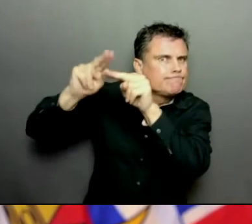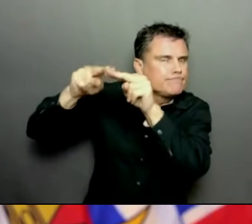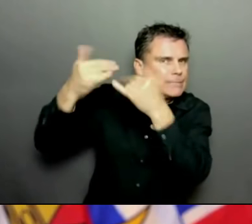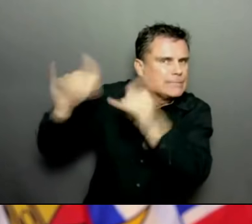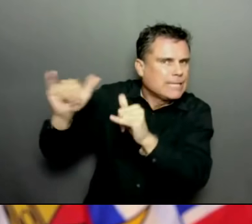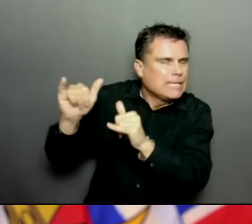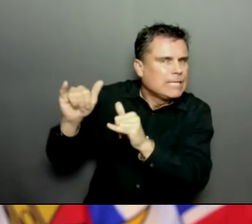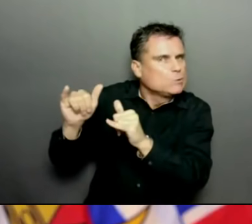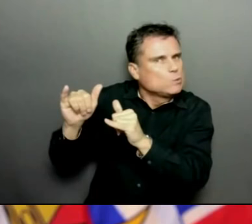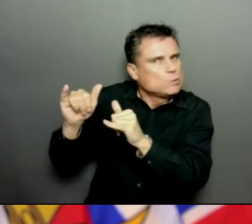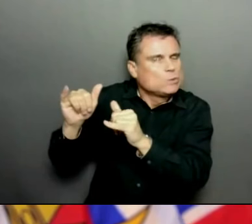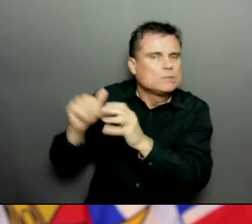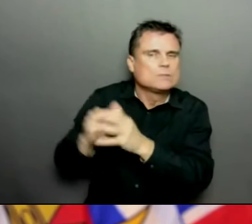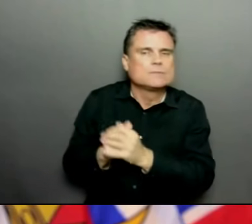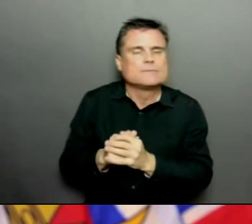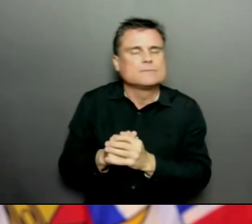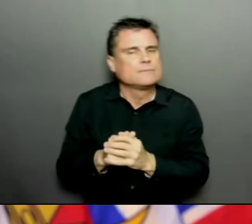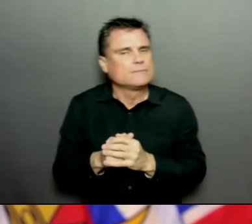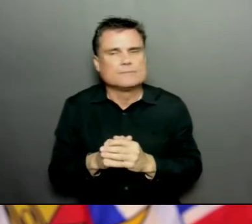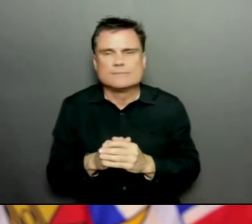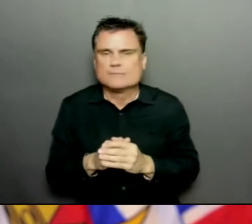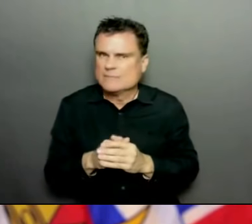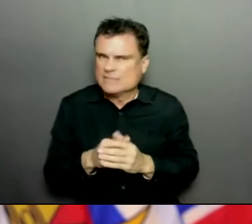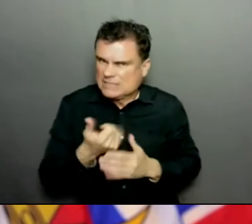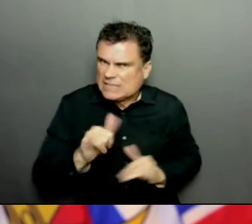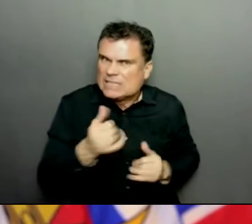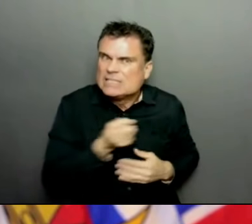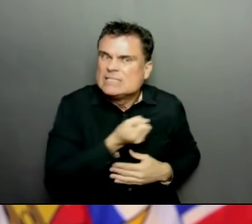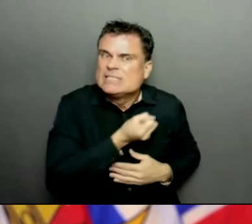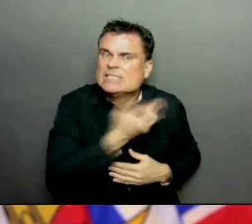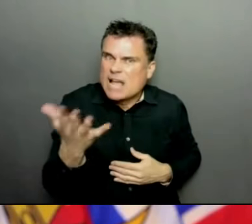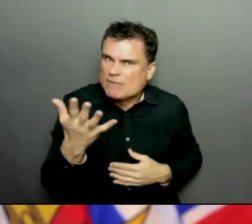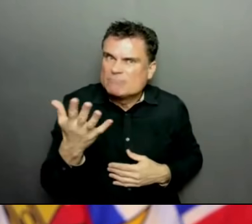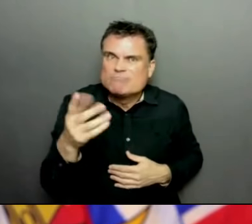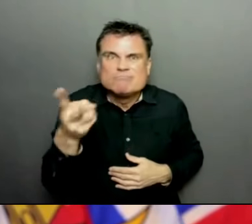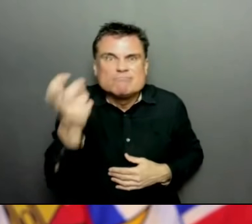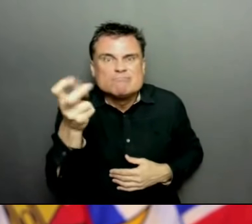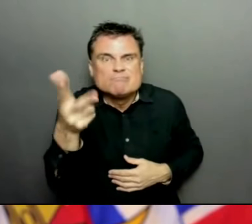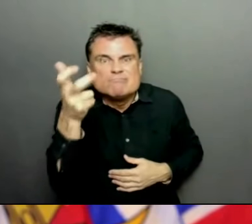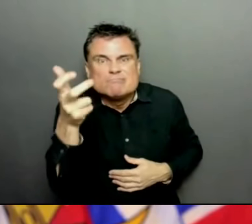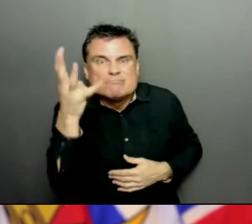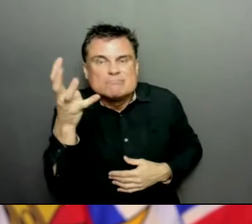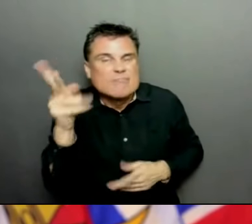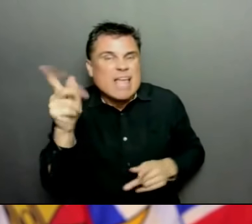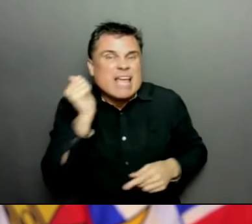They expose others. With the restrictions that we have in place,